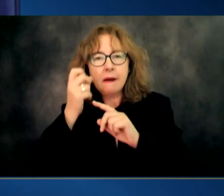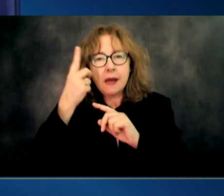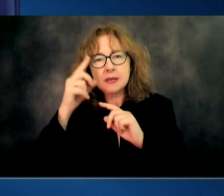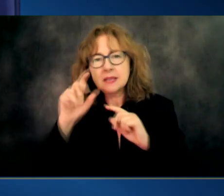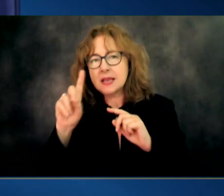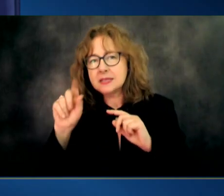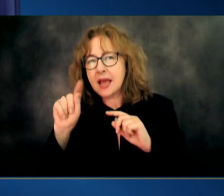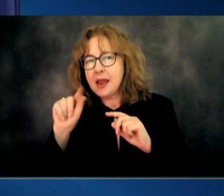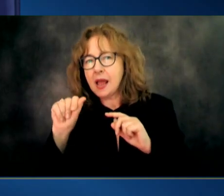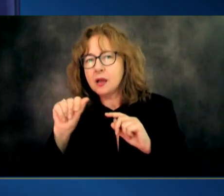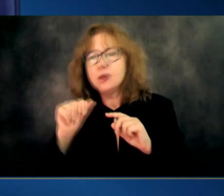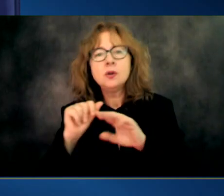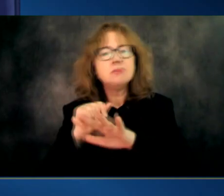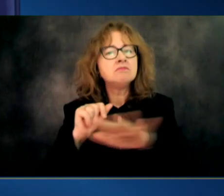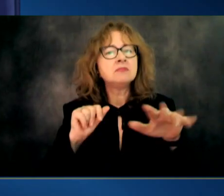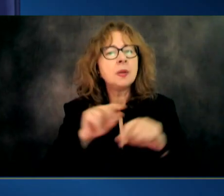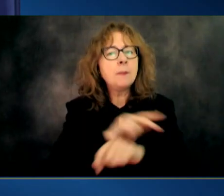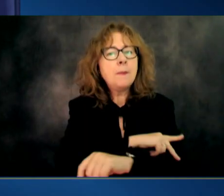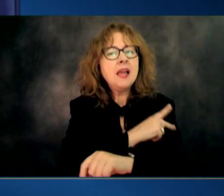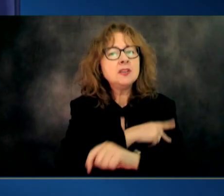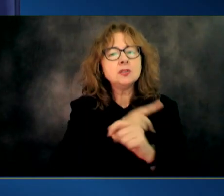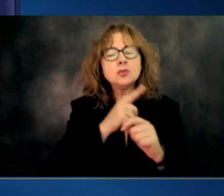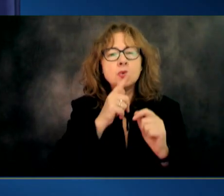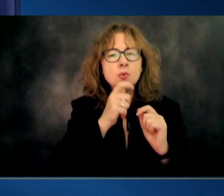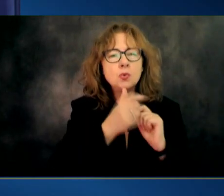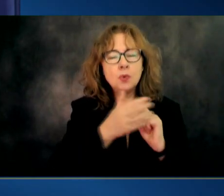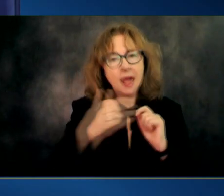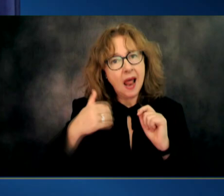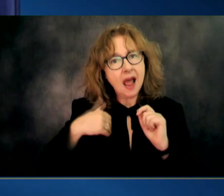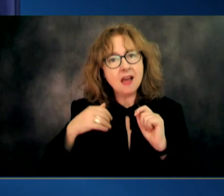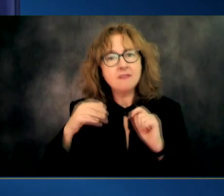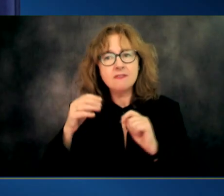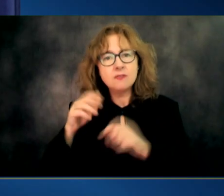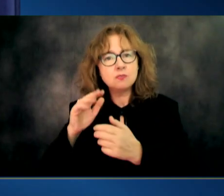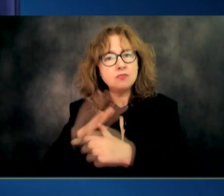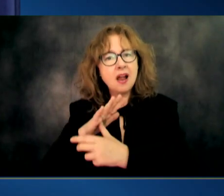Who doesn't have a primary care home? Are they accessing services within jersey or within our